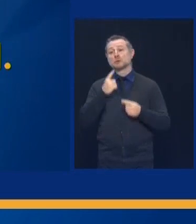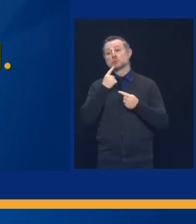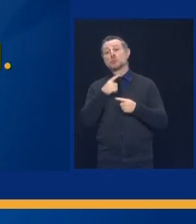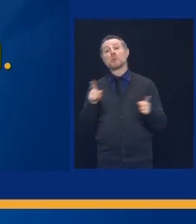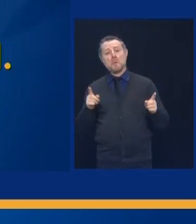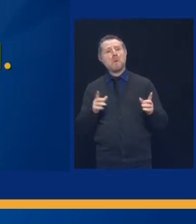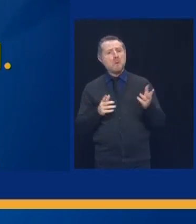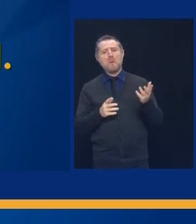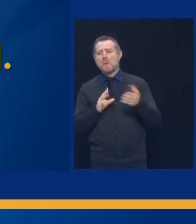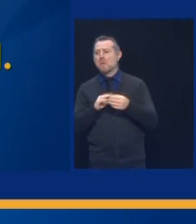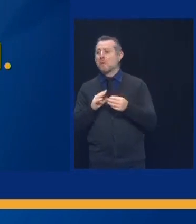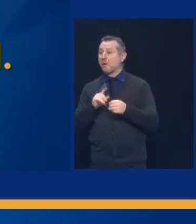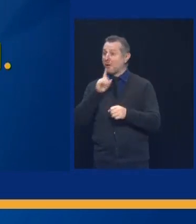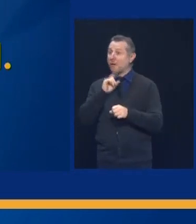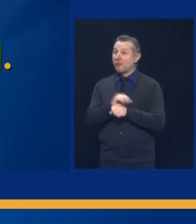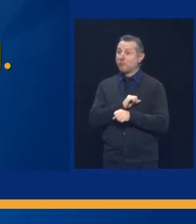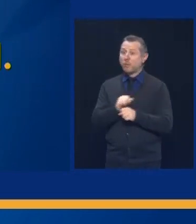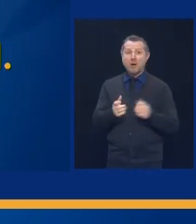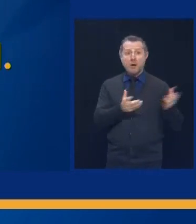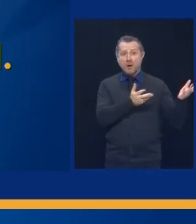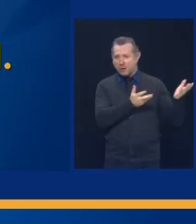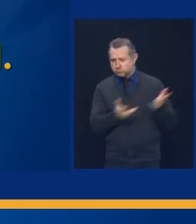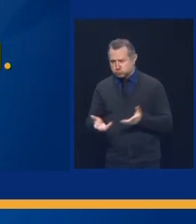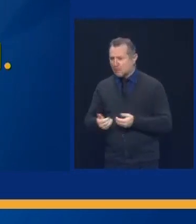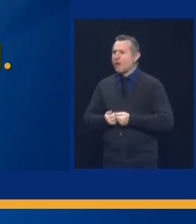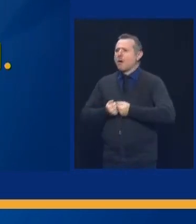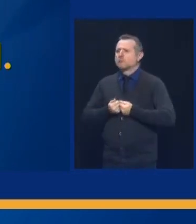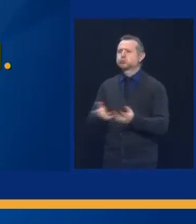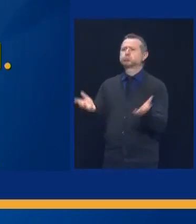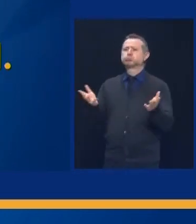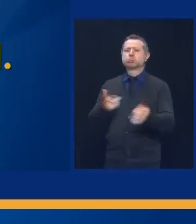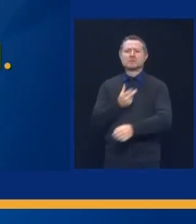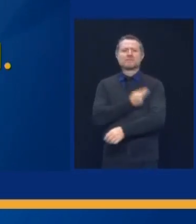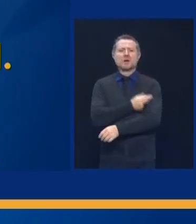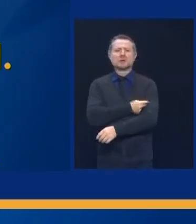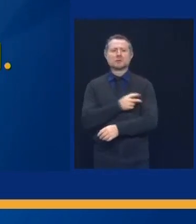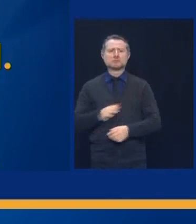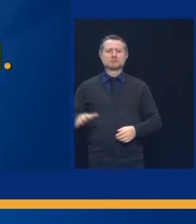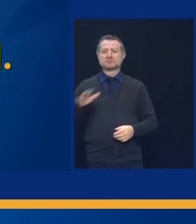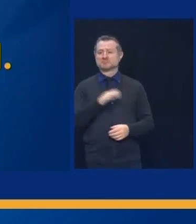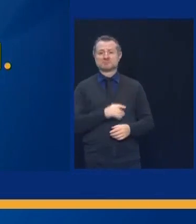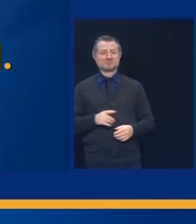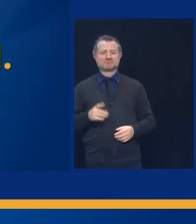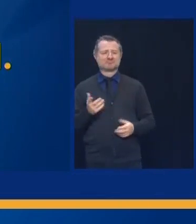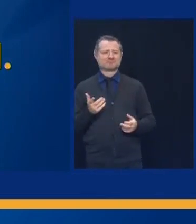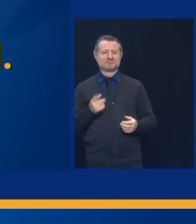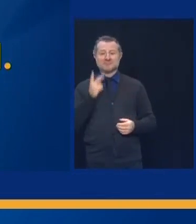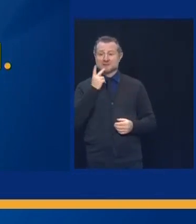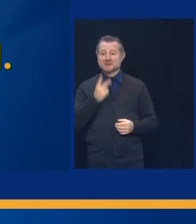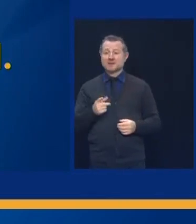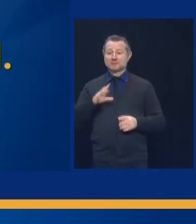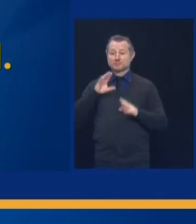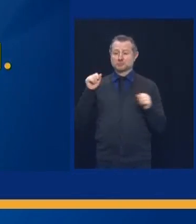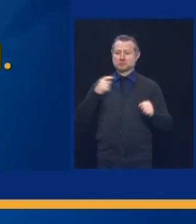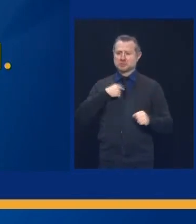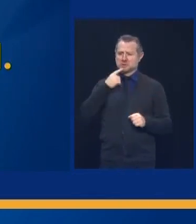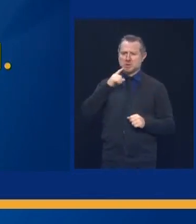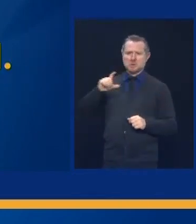ANNOUNCING THE VACCINE. THAT'S NOT THE VACCINE PERIOD. THAT, AT BEST, IS THE BEGINNING OF THE END.